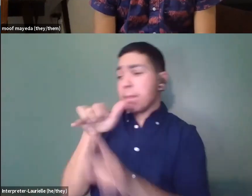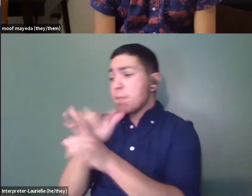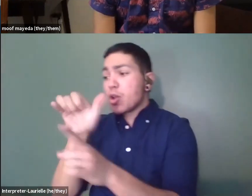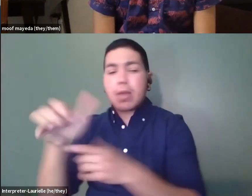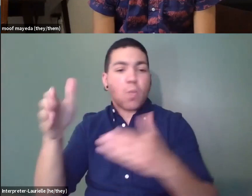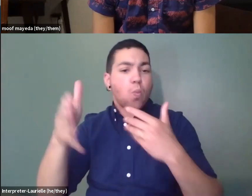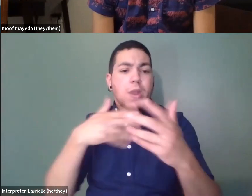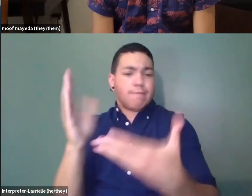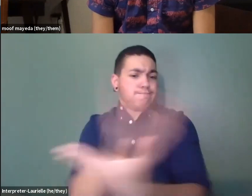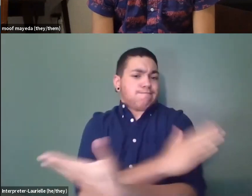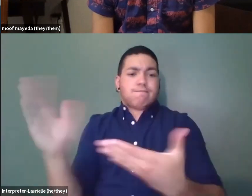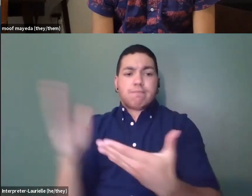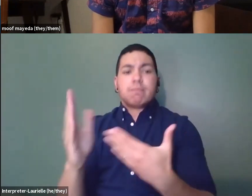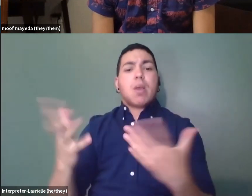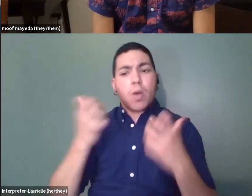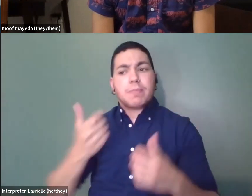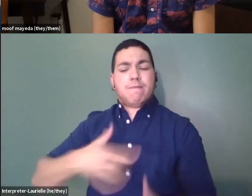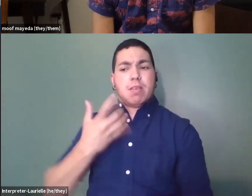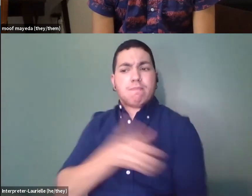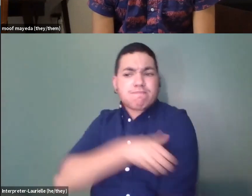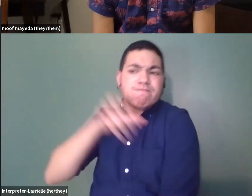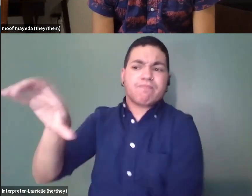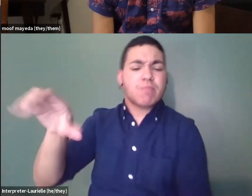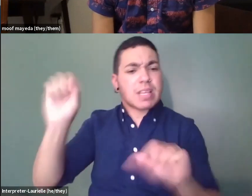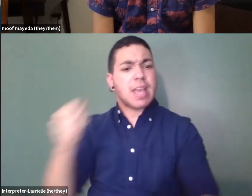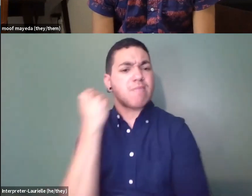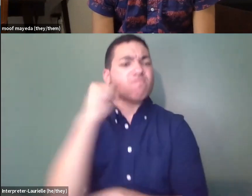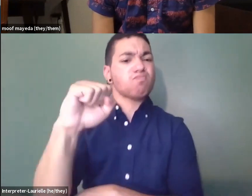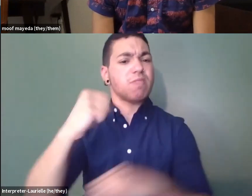So, you know, I've been thinking a lot recently about the shifts